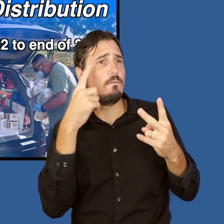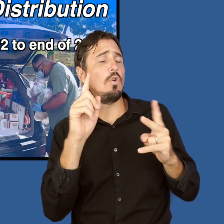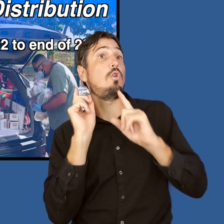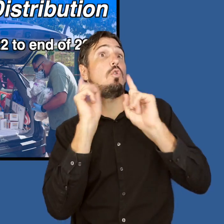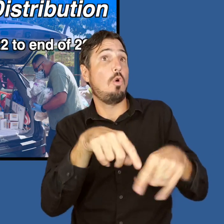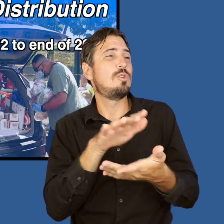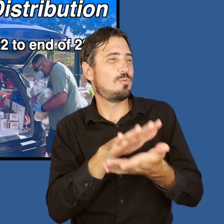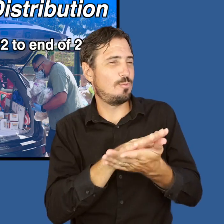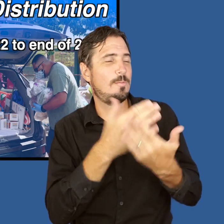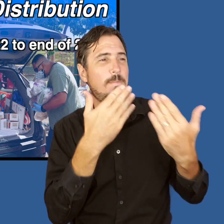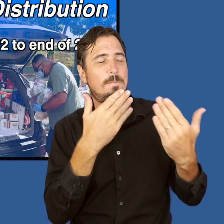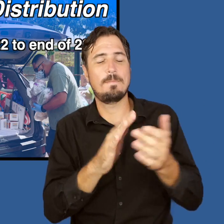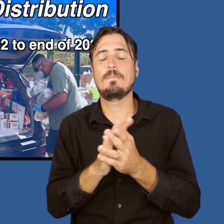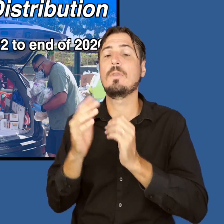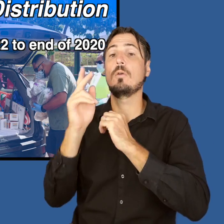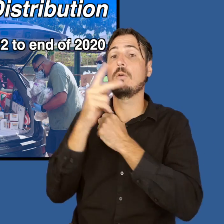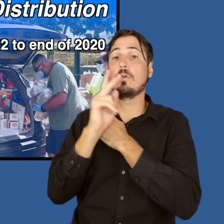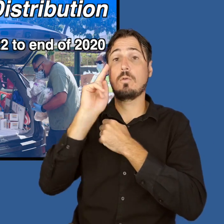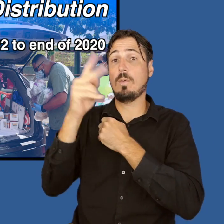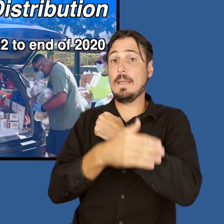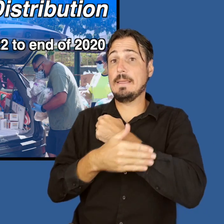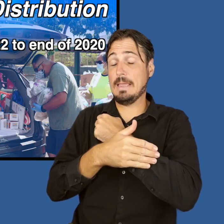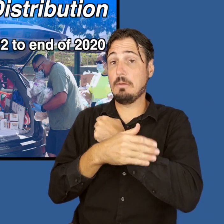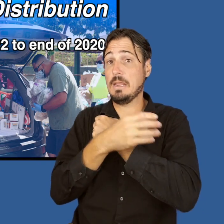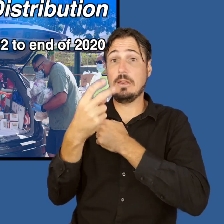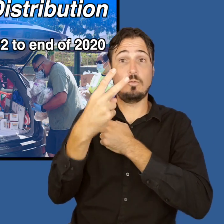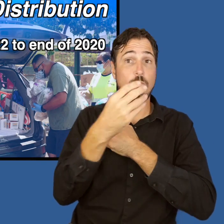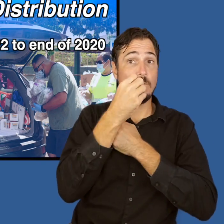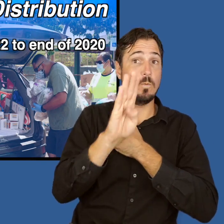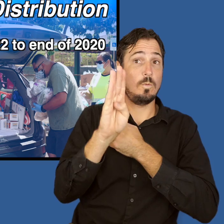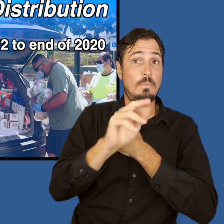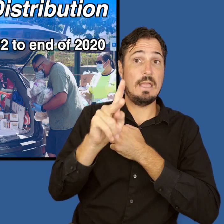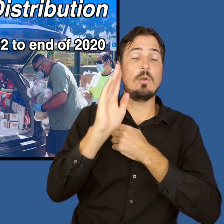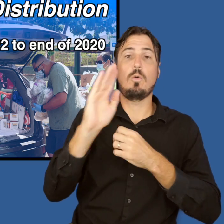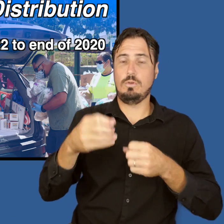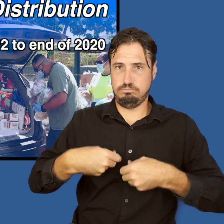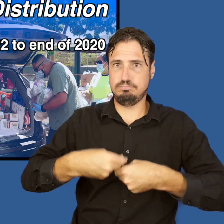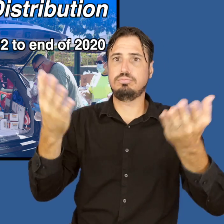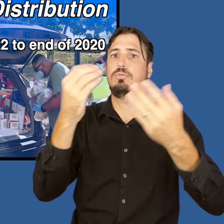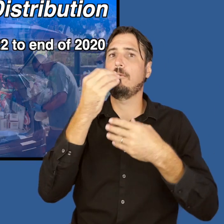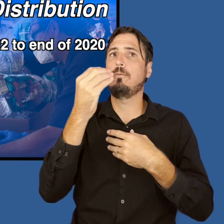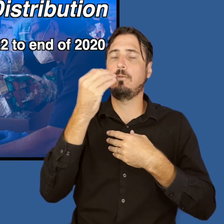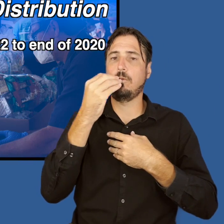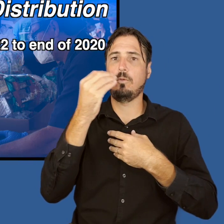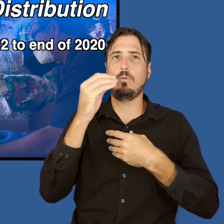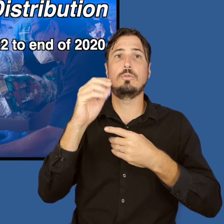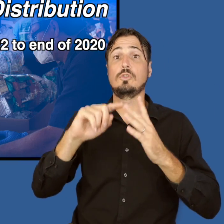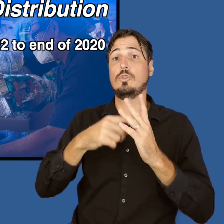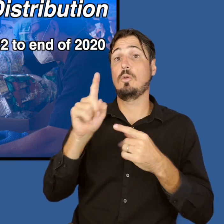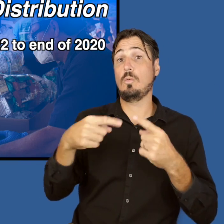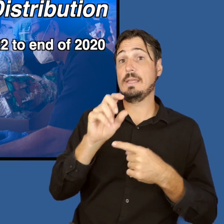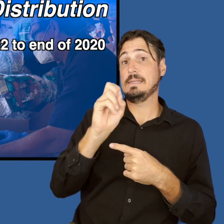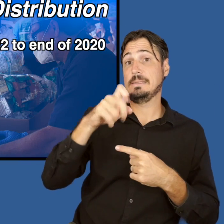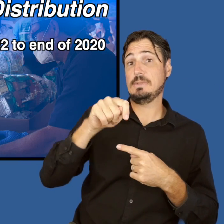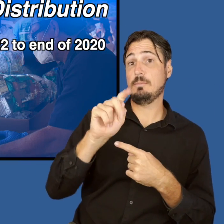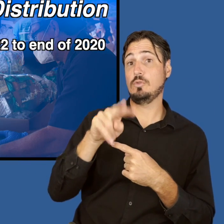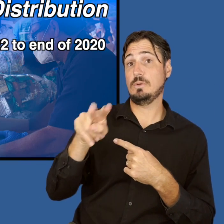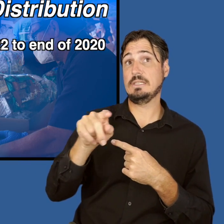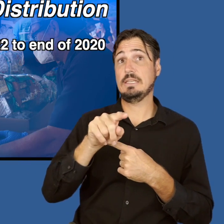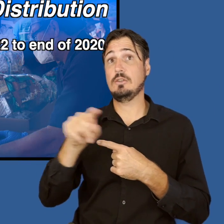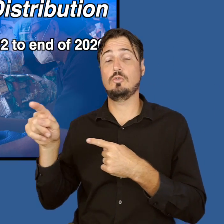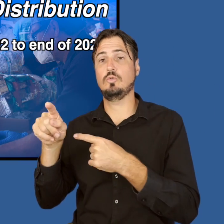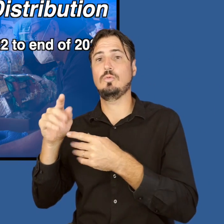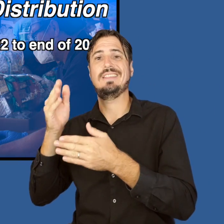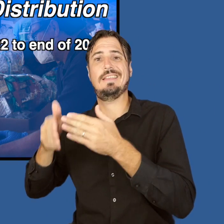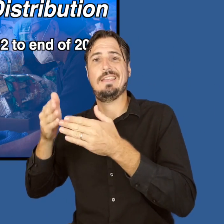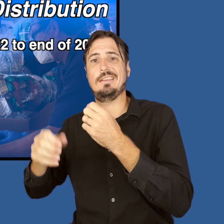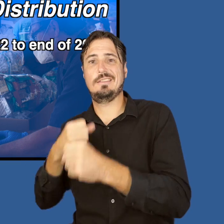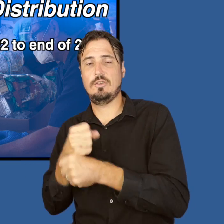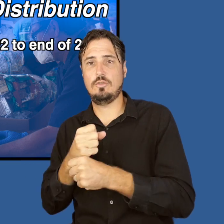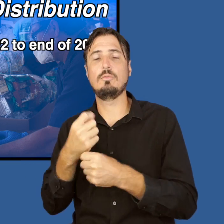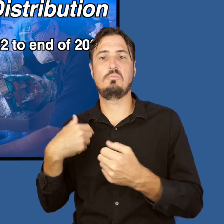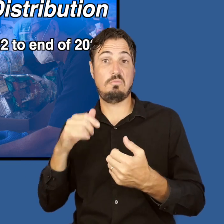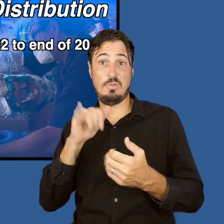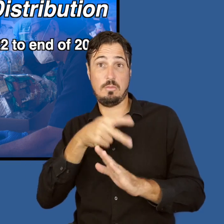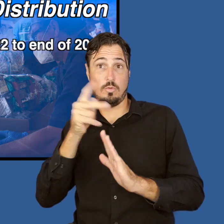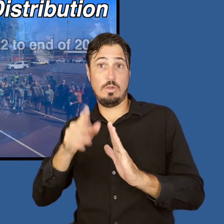The county and the two Kaua`i food banks will launch a Kupaa Kauai food distribution program starting Tuesday, September 22, through the end of the year, to provide food packages to food-